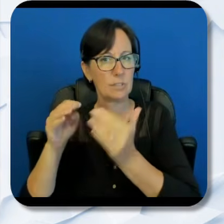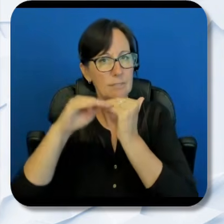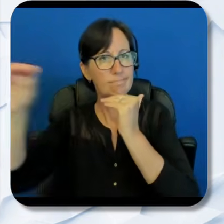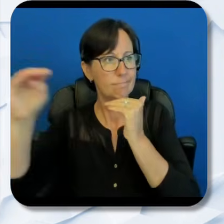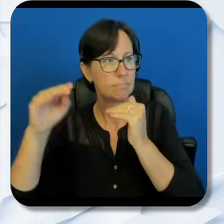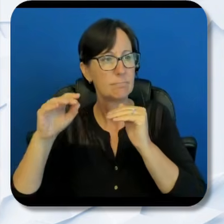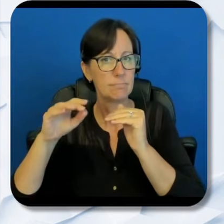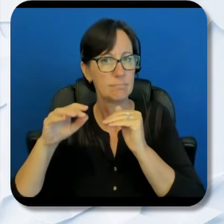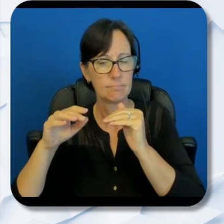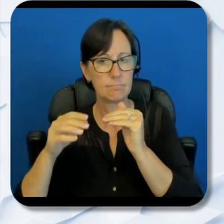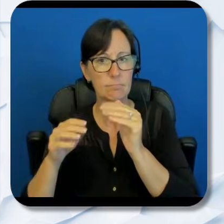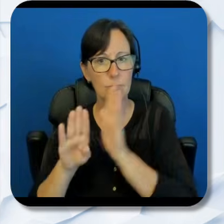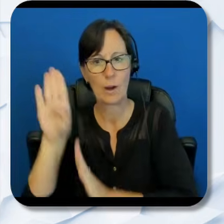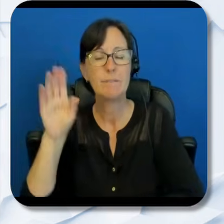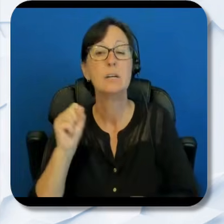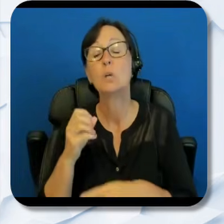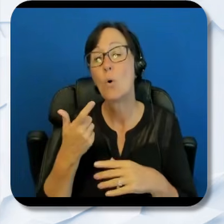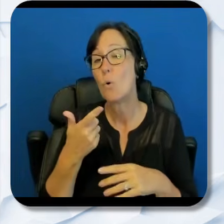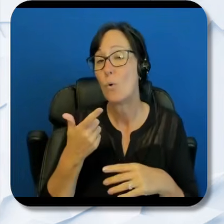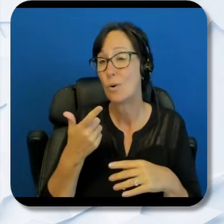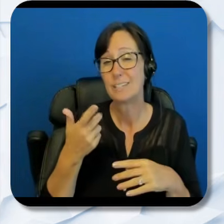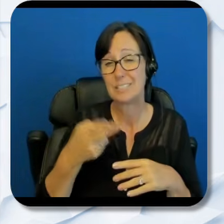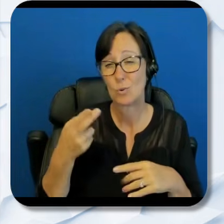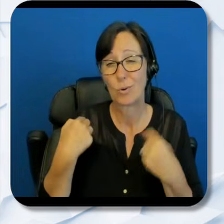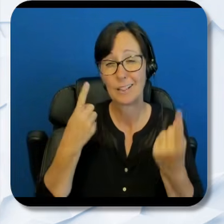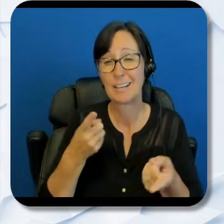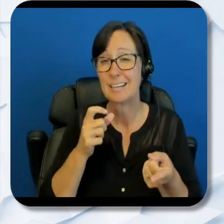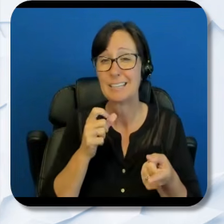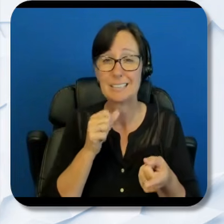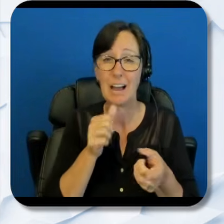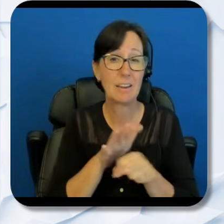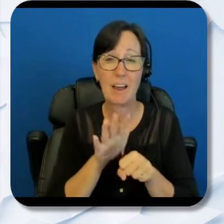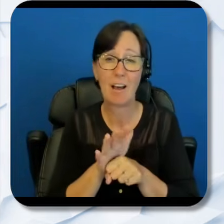this… these students have been historically very under-resourced at the K-12 level to